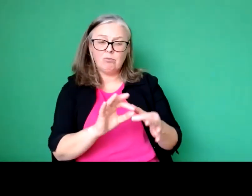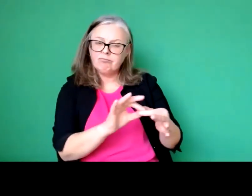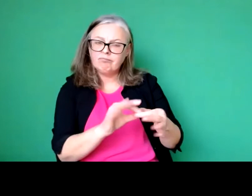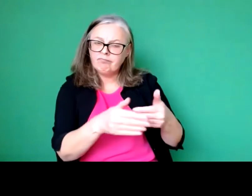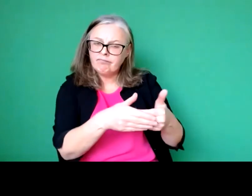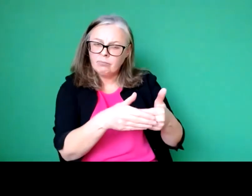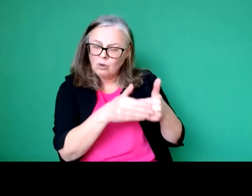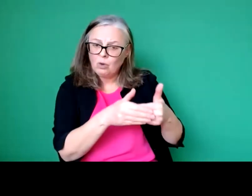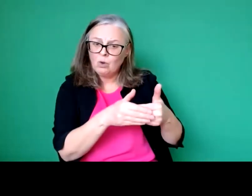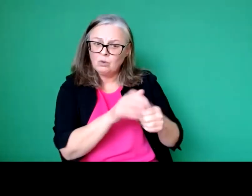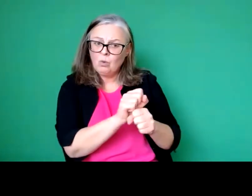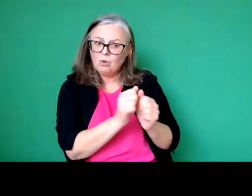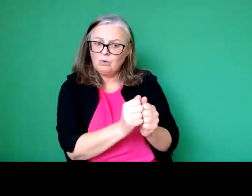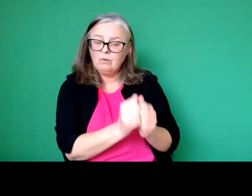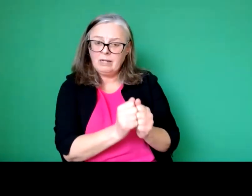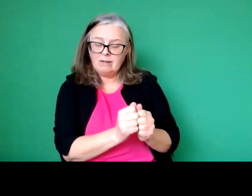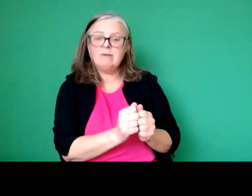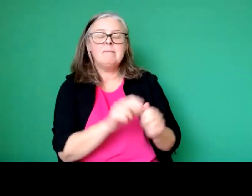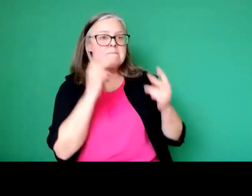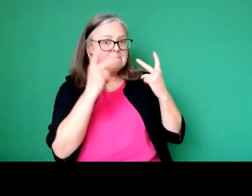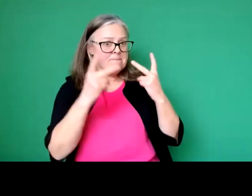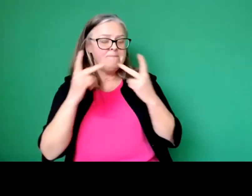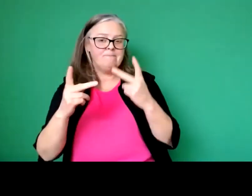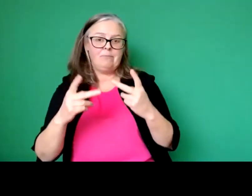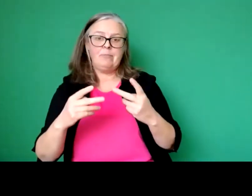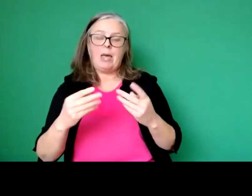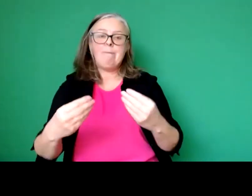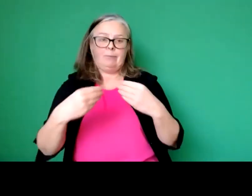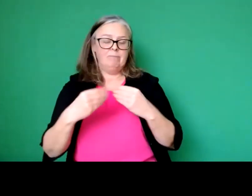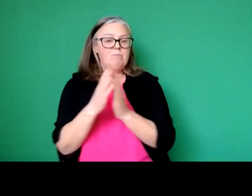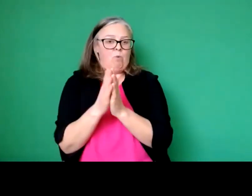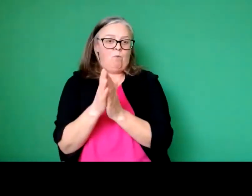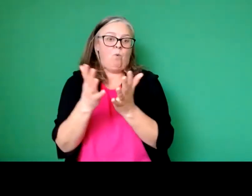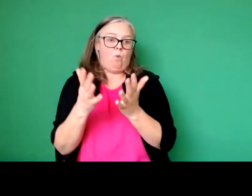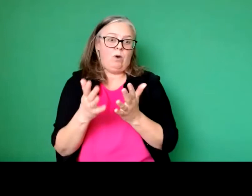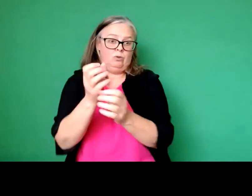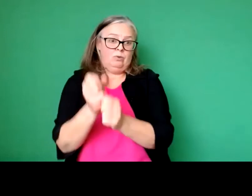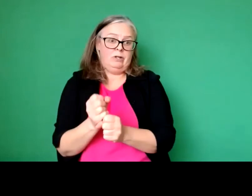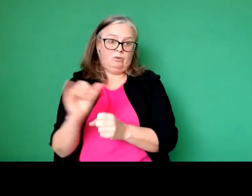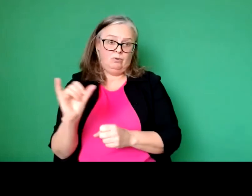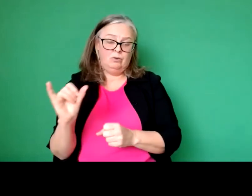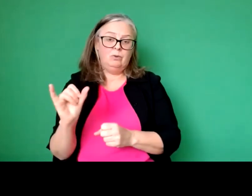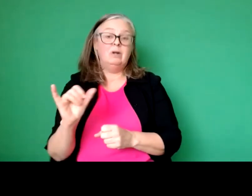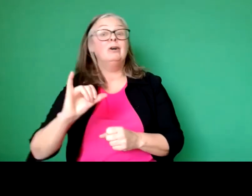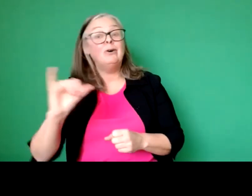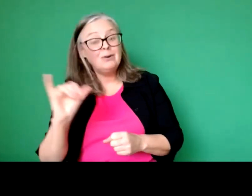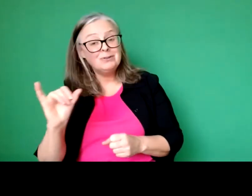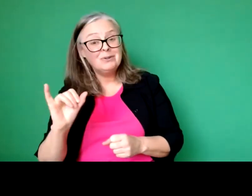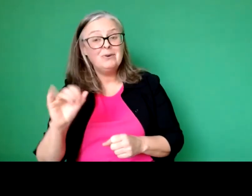and that was the main motivation um not only that of course there is the unspoken companionship that